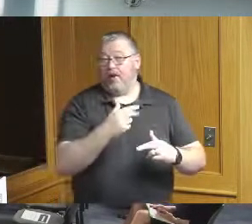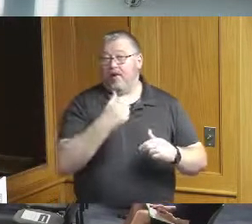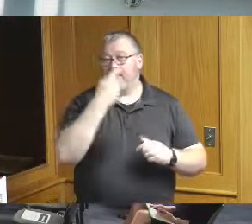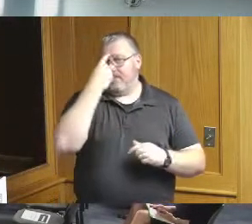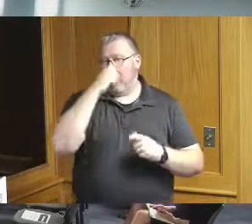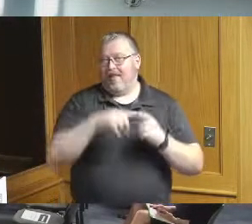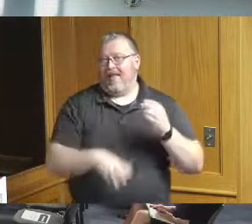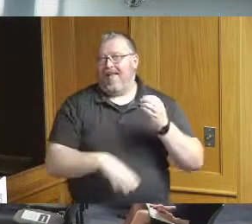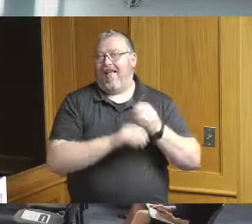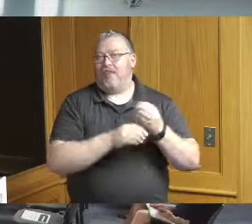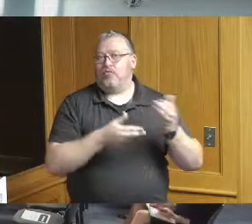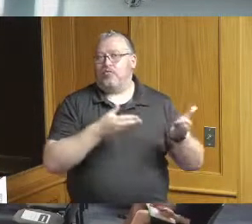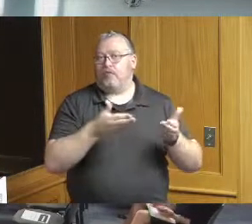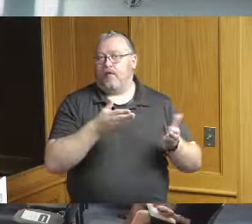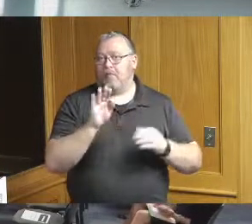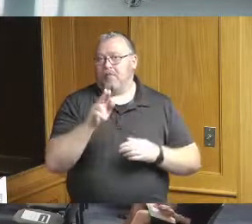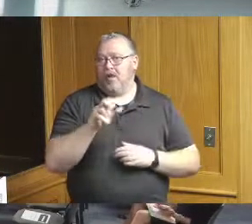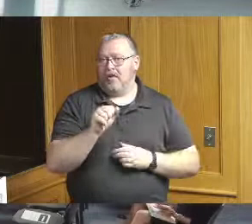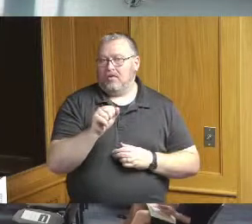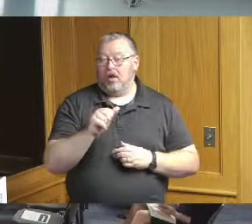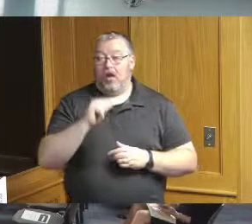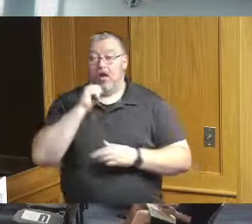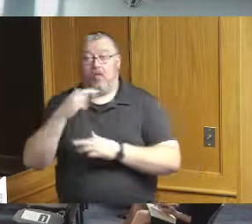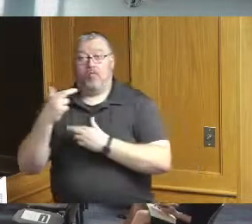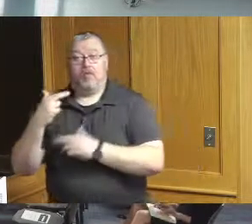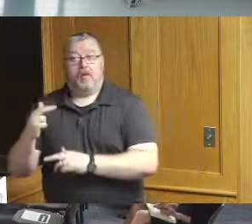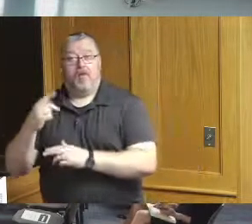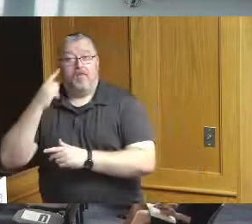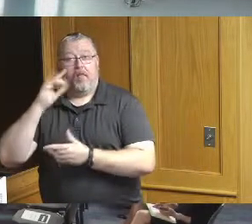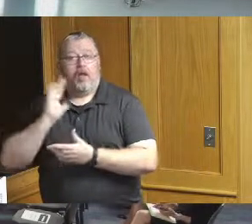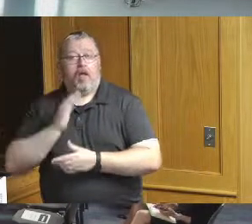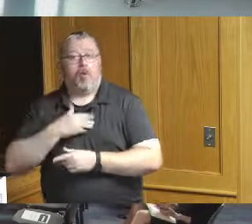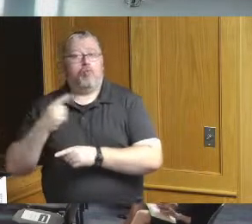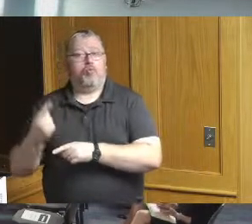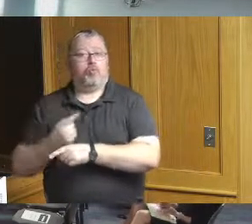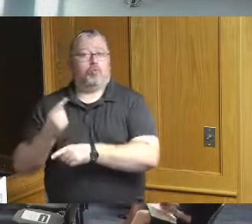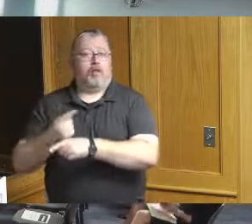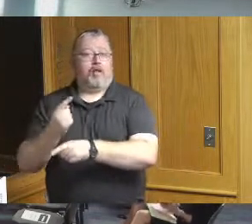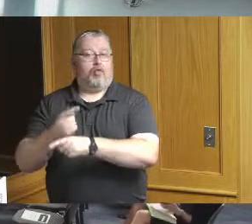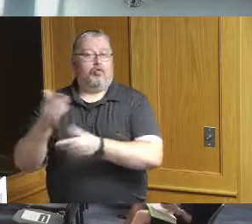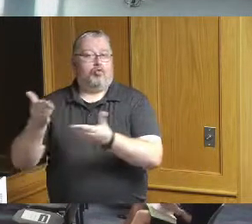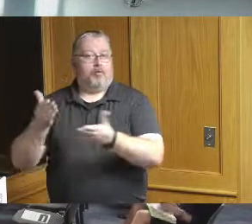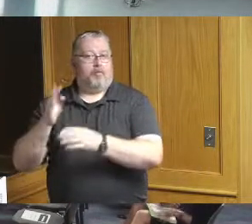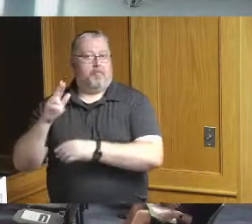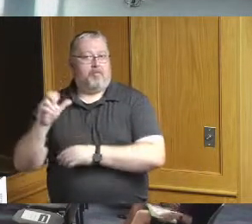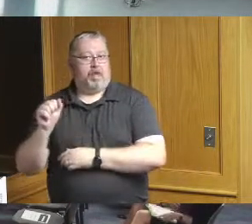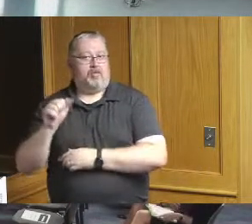service buses the unrestricted passes are for our regular service buses so about 33 percent